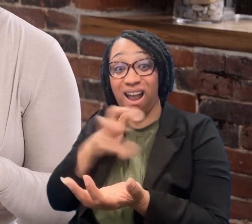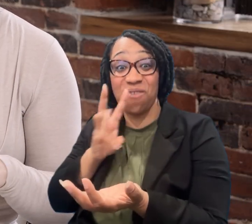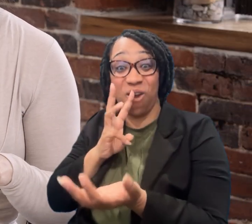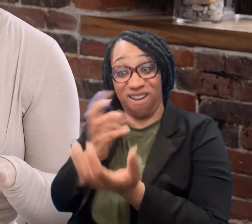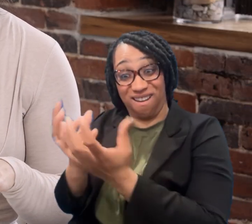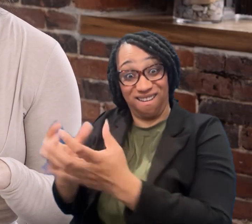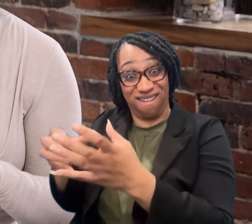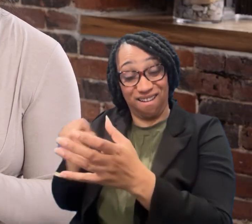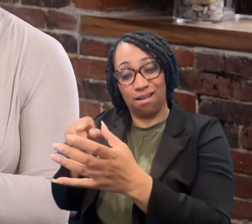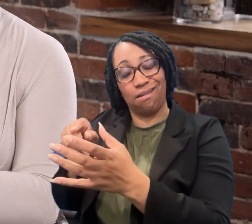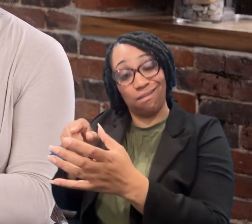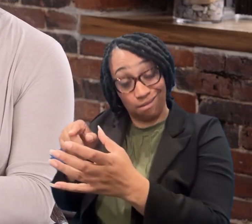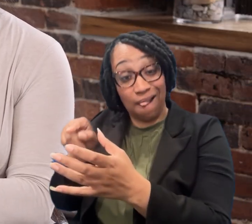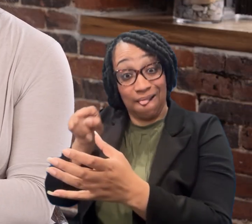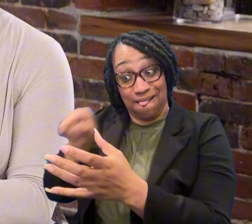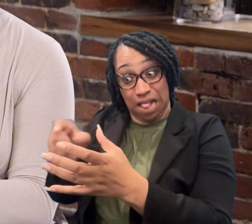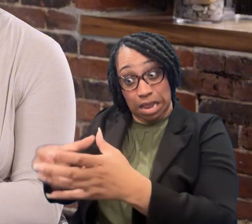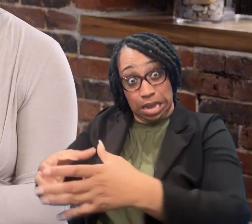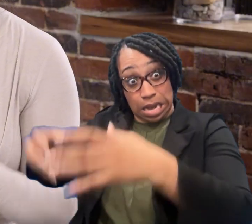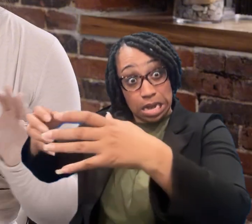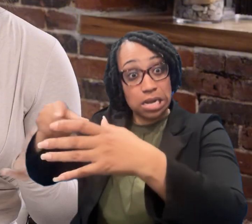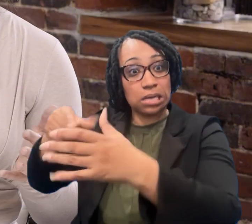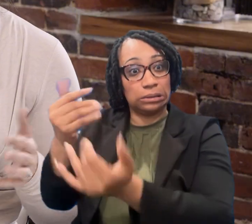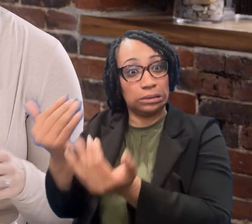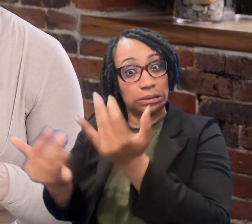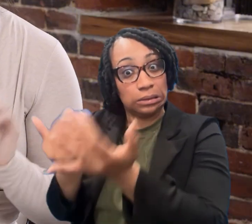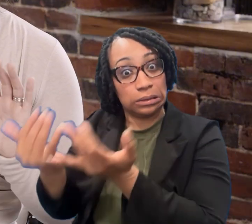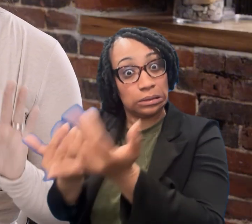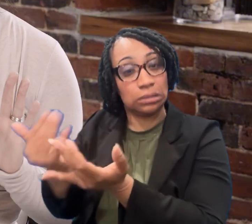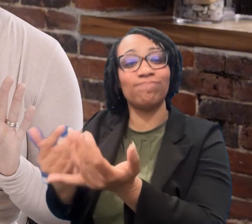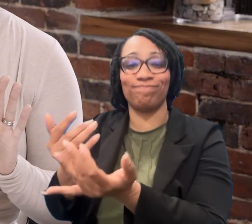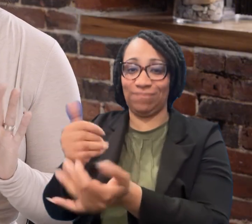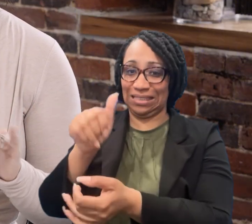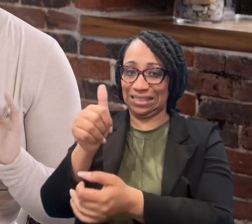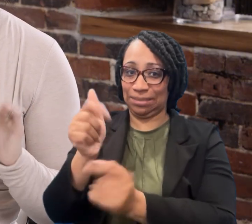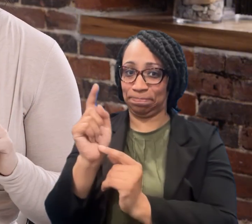least a few inches above the parts themselves. And you would boil them for 10 minutes. After